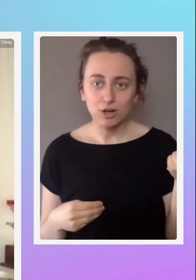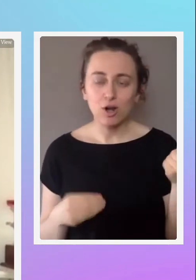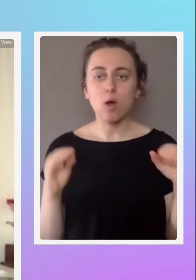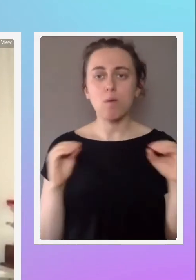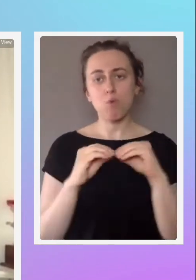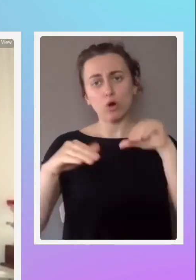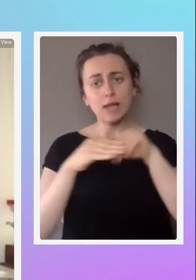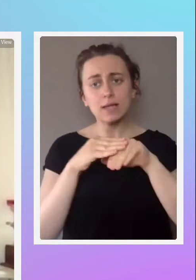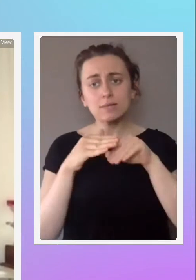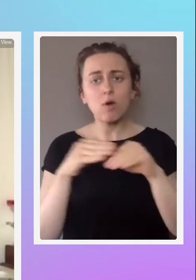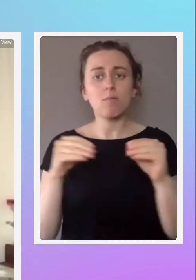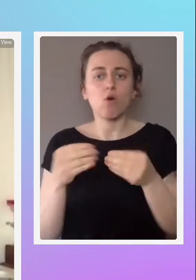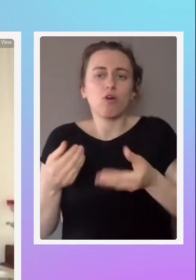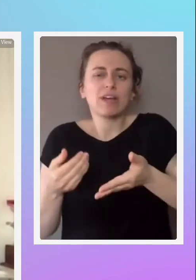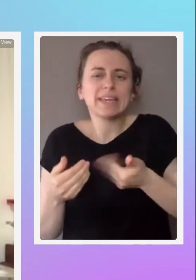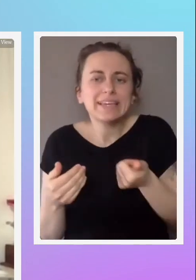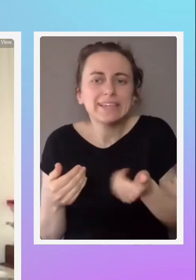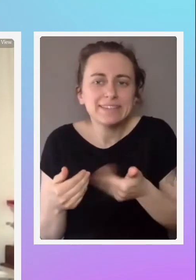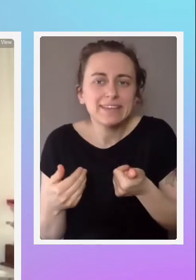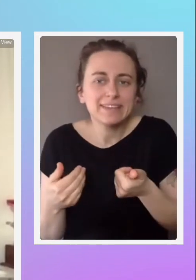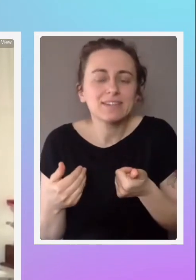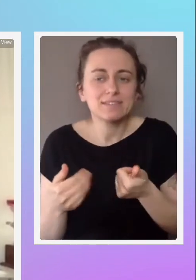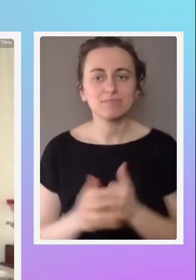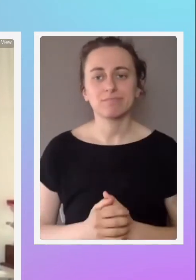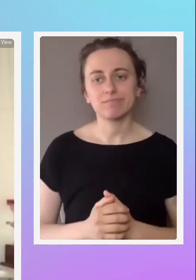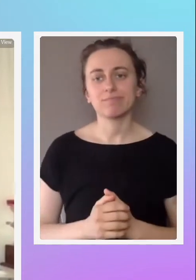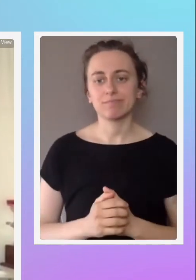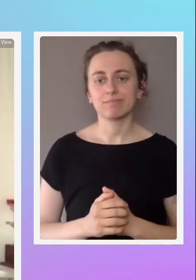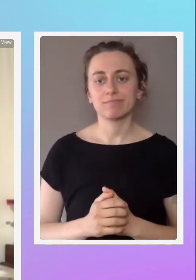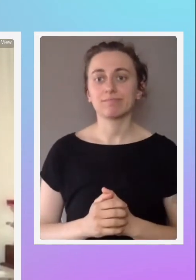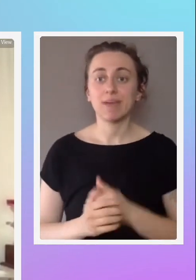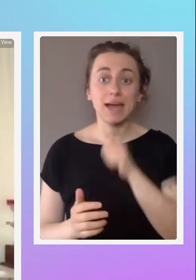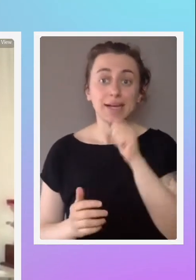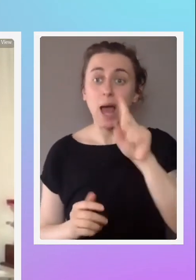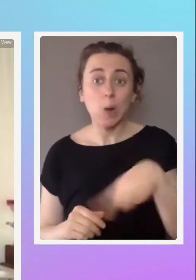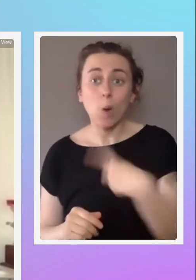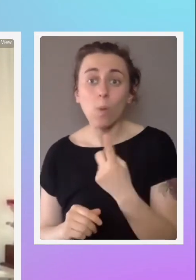but also for people with normal capabilities